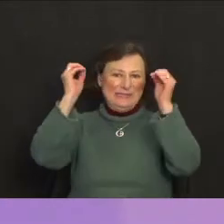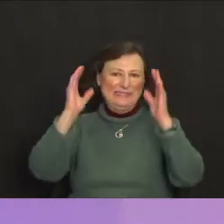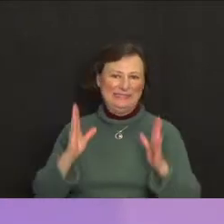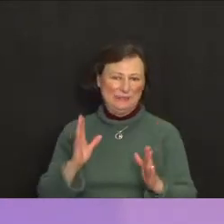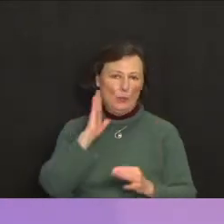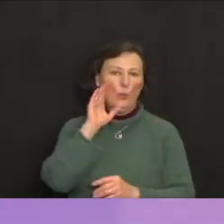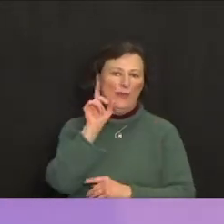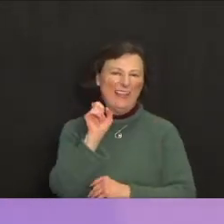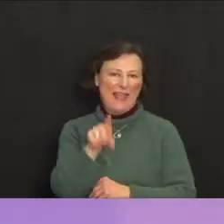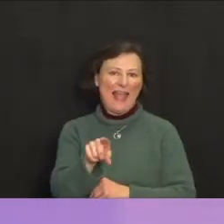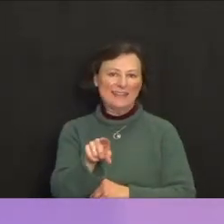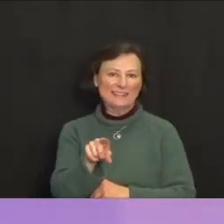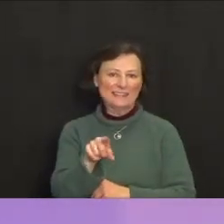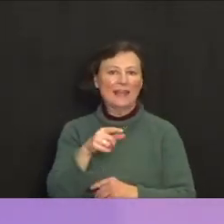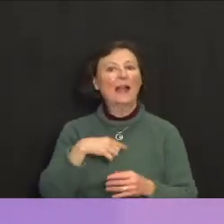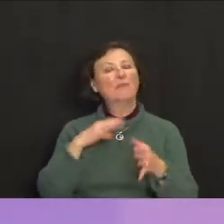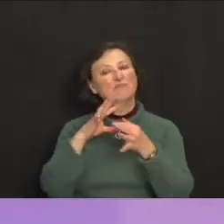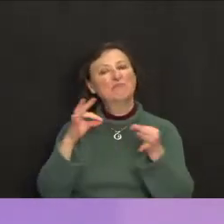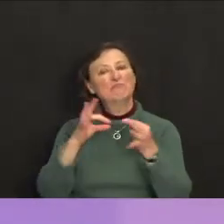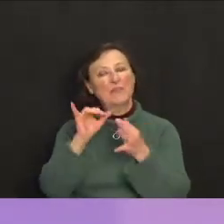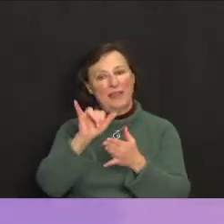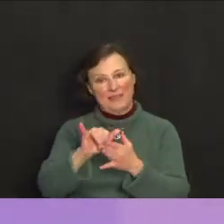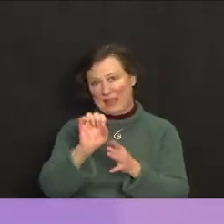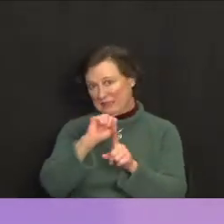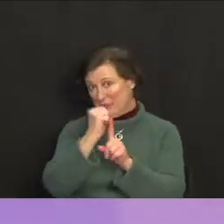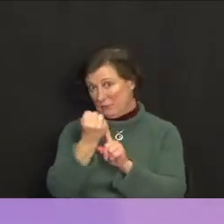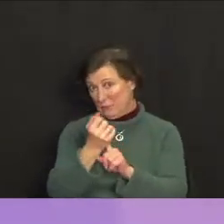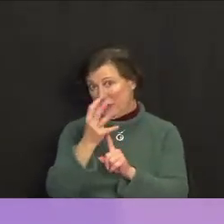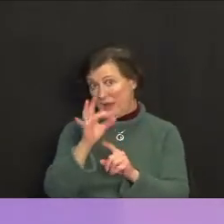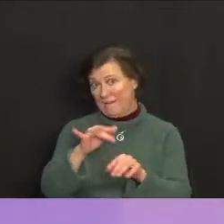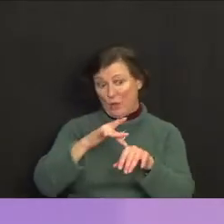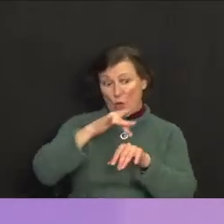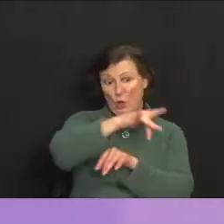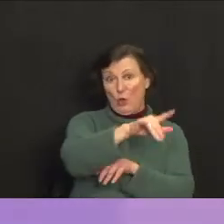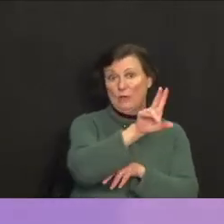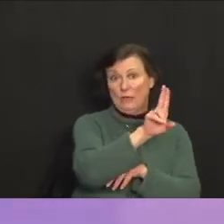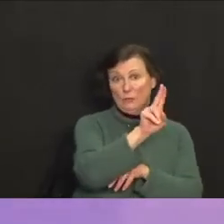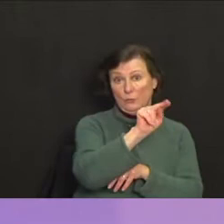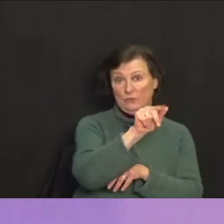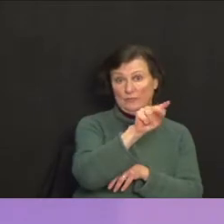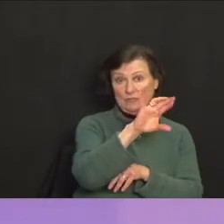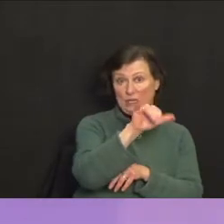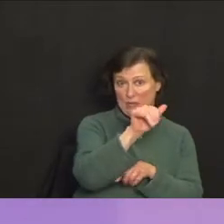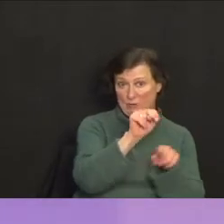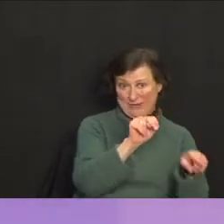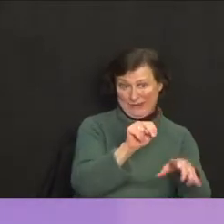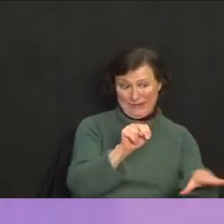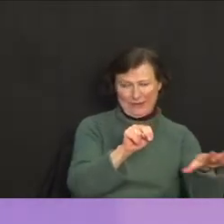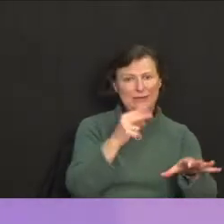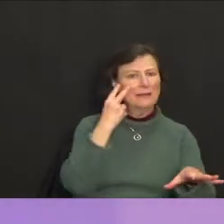I'll tell you about the situation of these early Unitarians and see how you think we should answer.